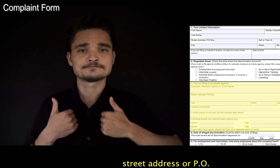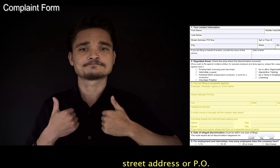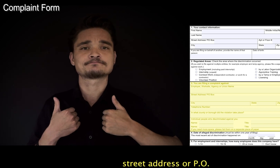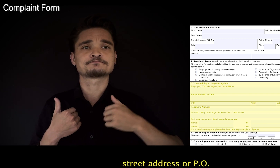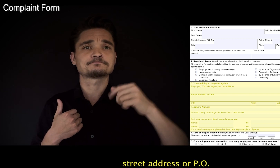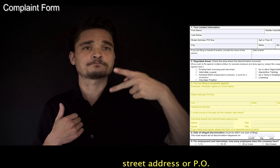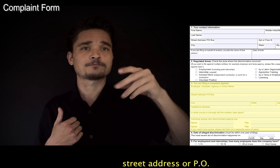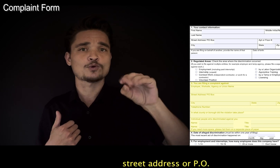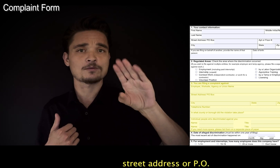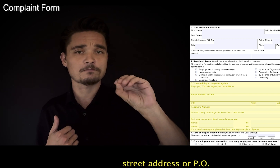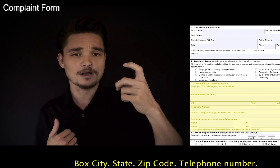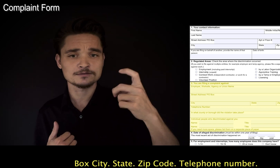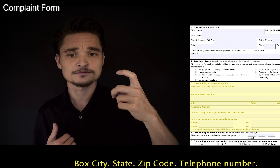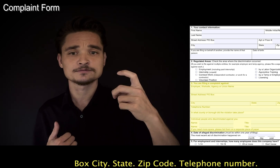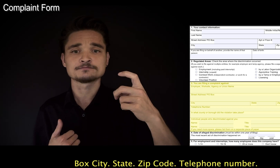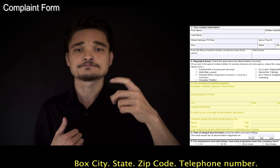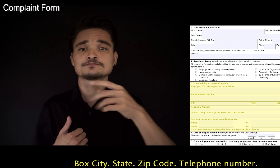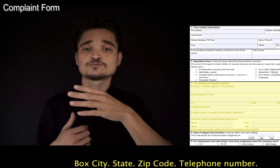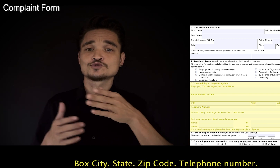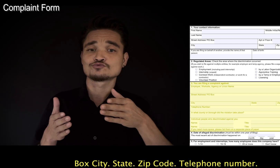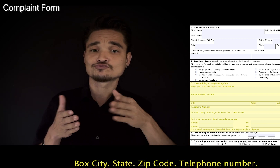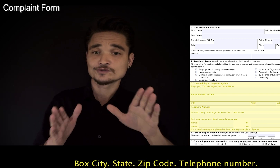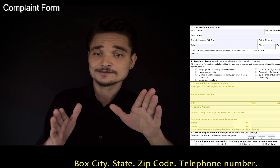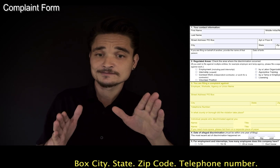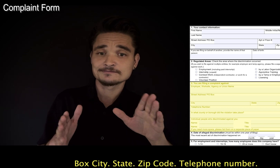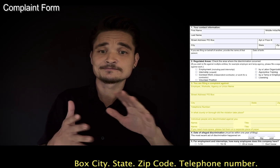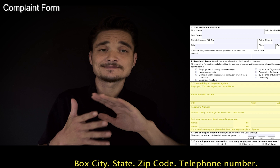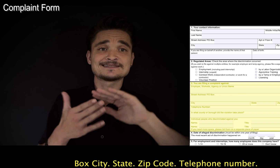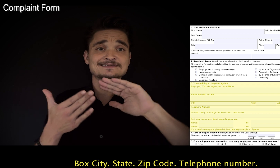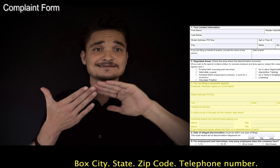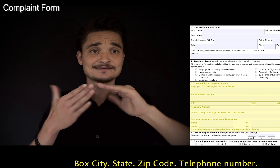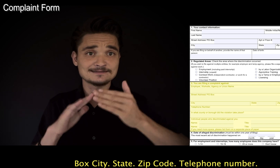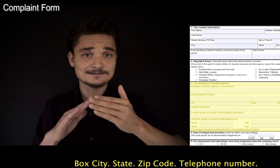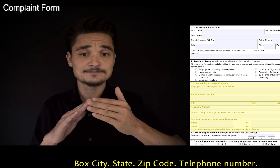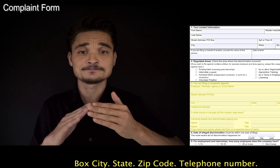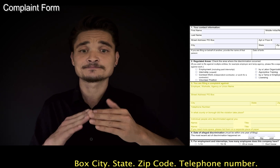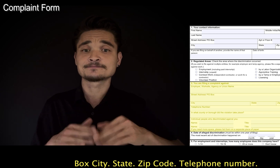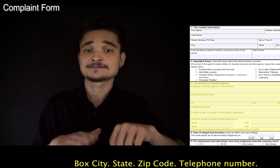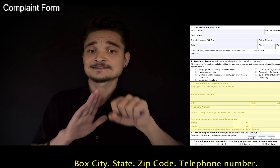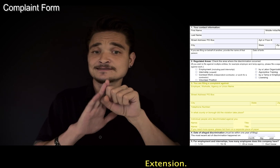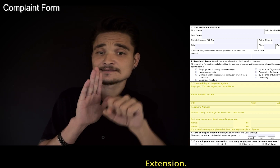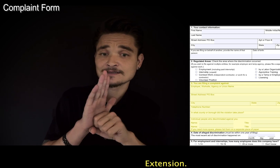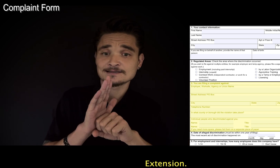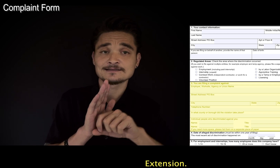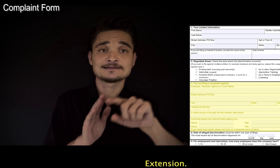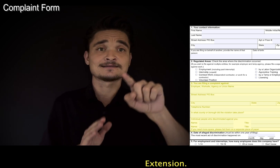street address or P.O. Box City. State. Zip Code. Telephone number. Extension.